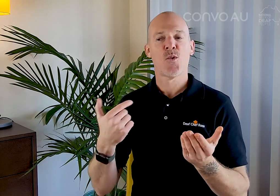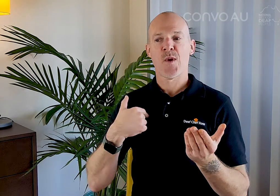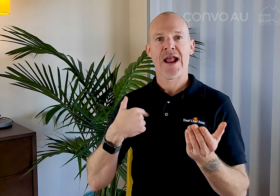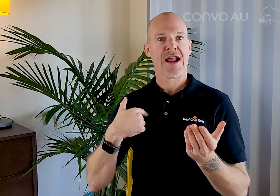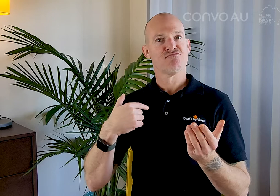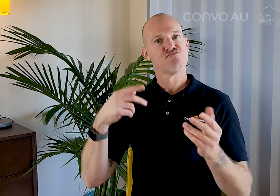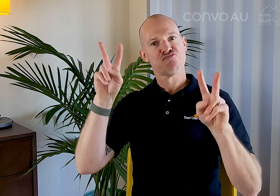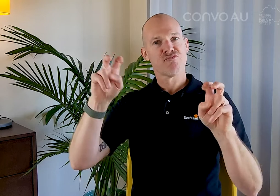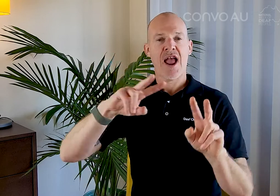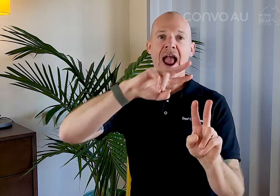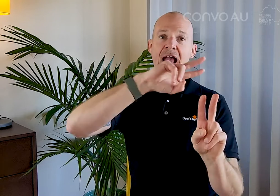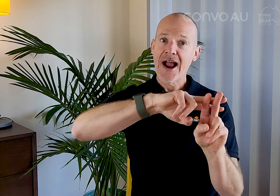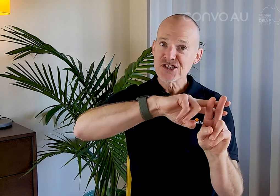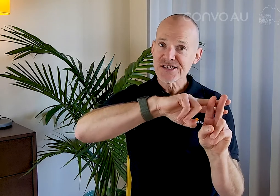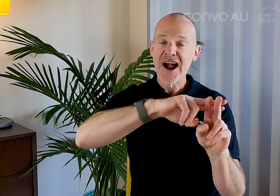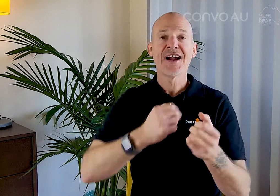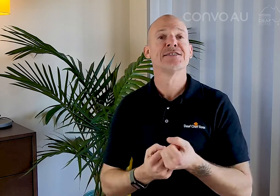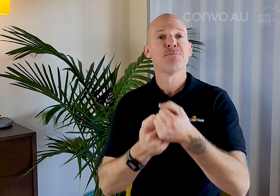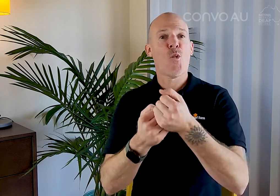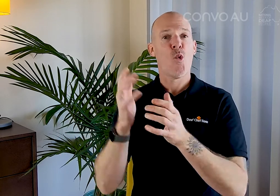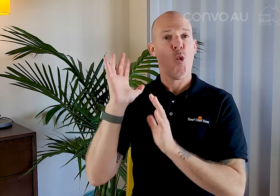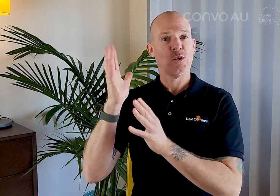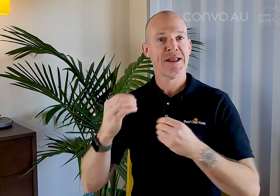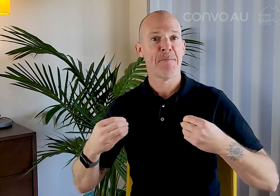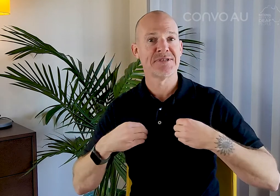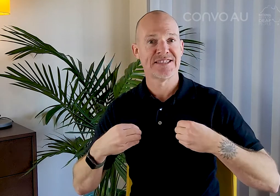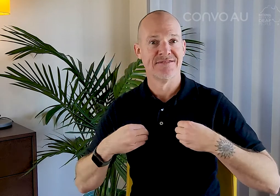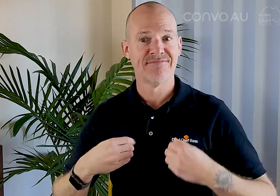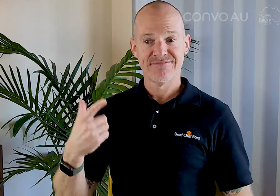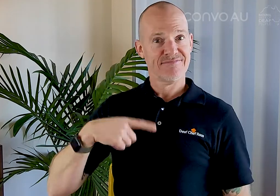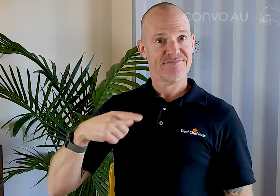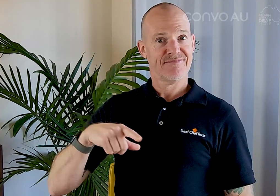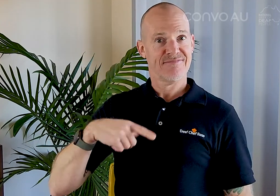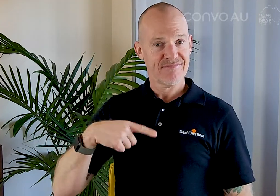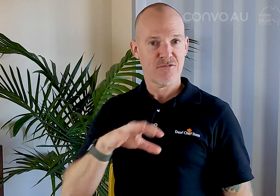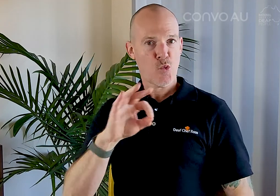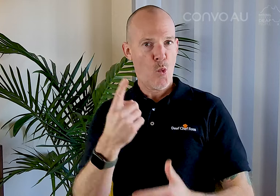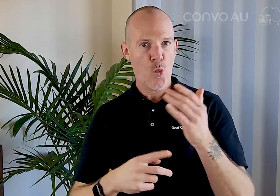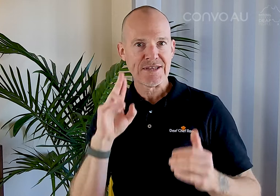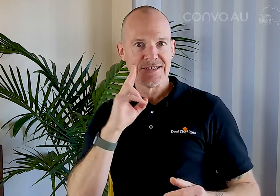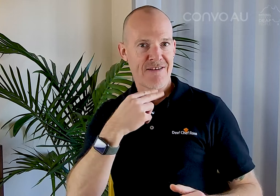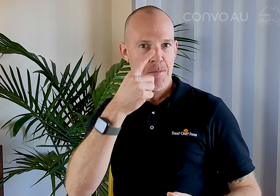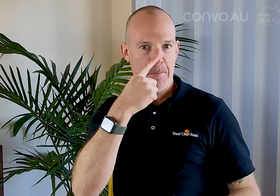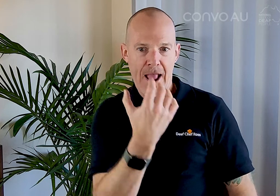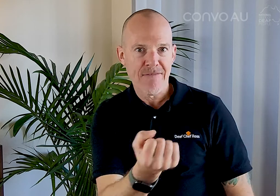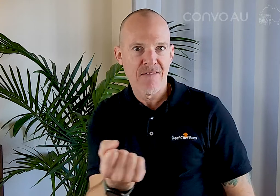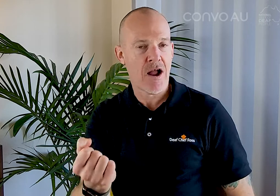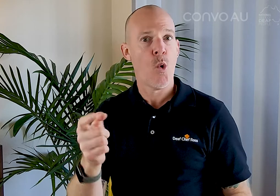We have a hashtag #SupportAuslanBusinesses and our network comprises not only Deaf people,